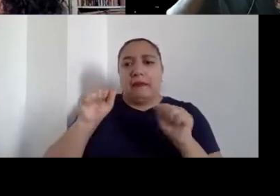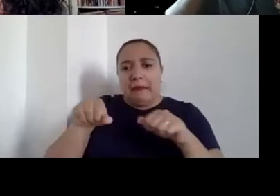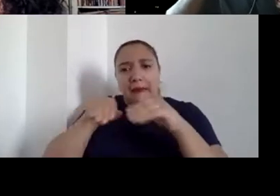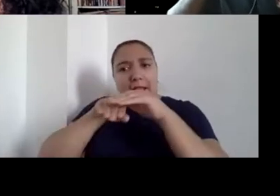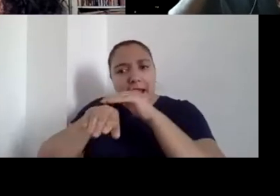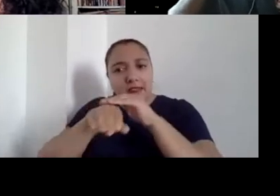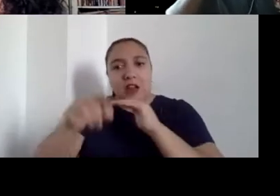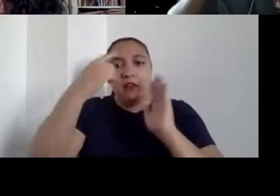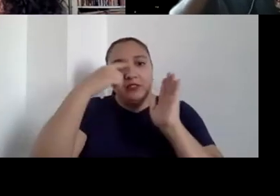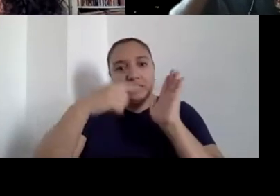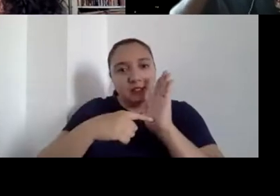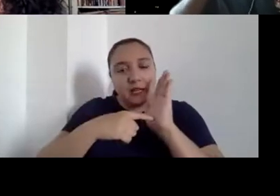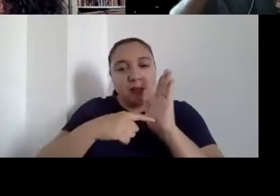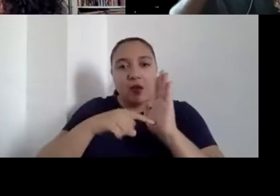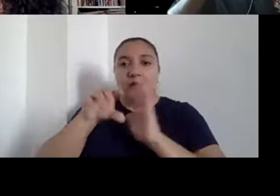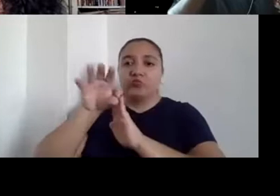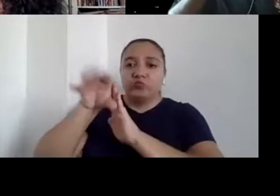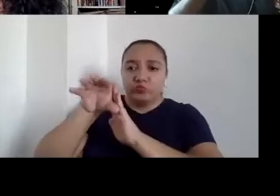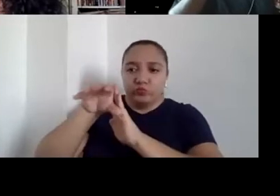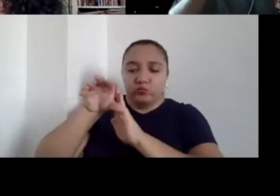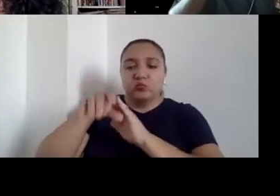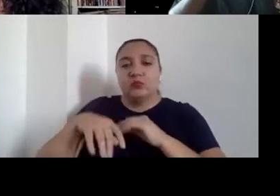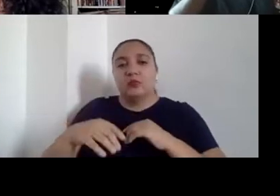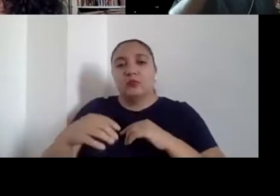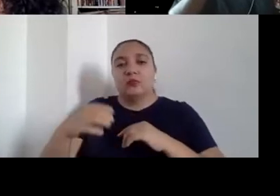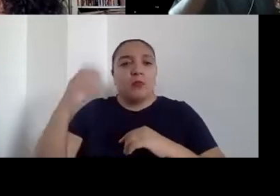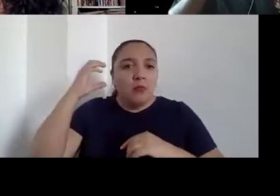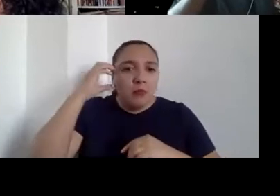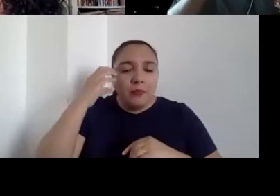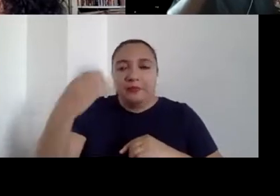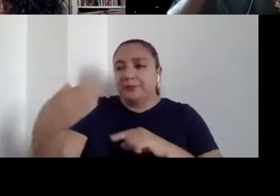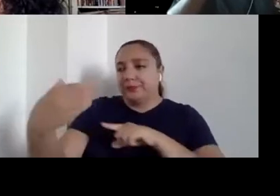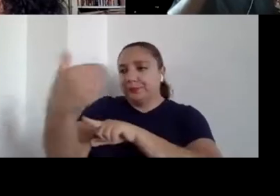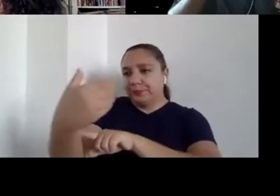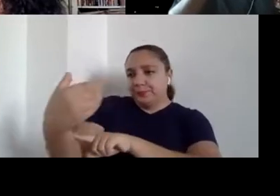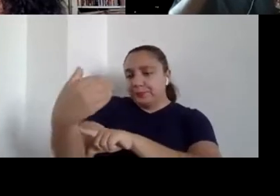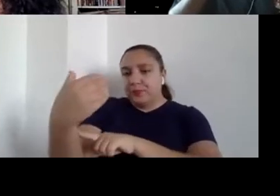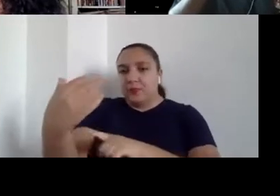smart devices, computers, these for us, at the moment, relatively